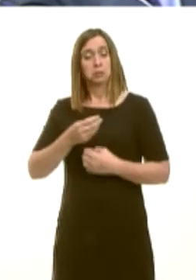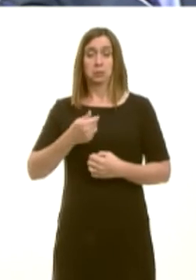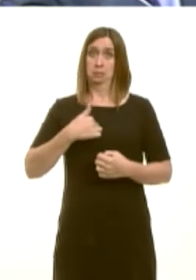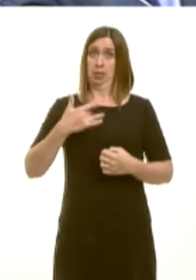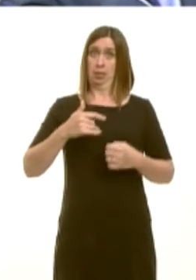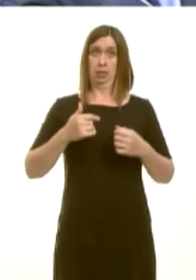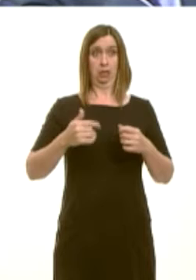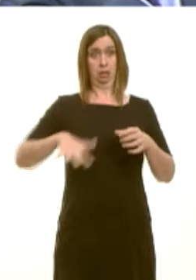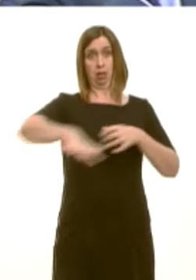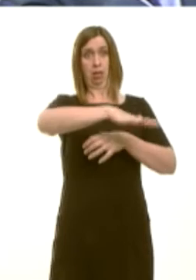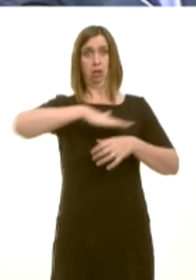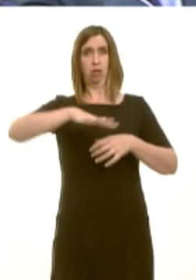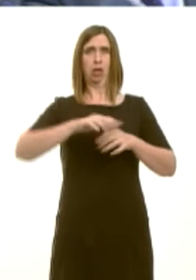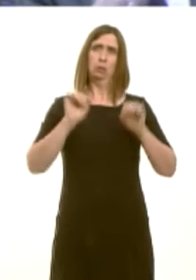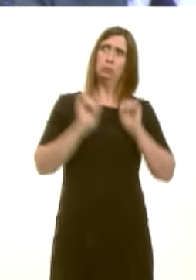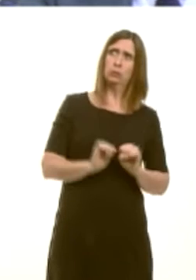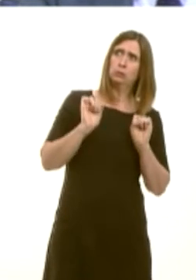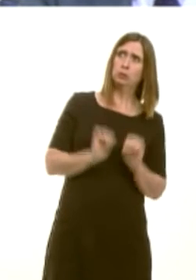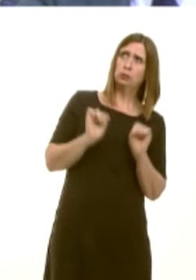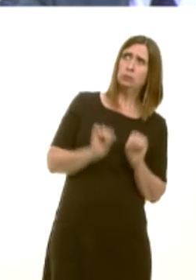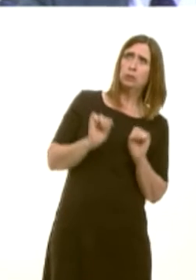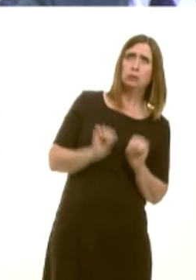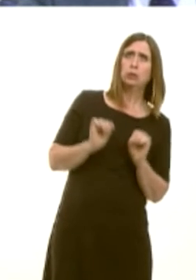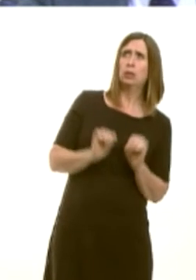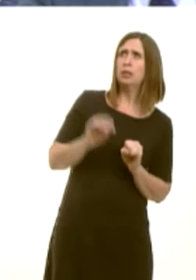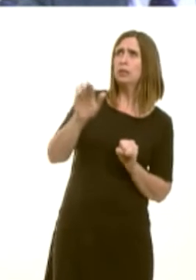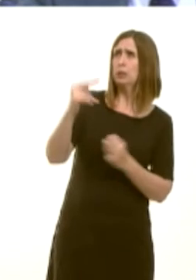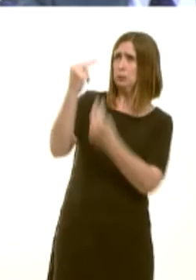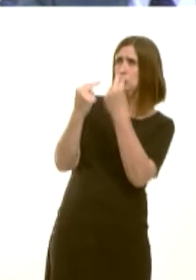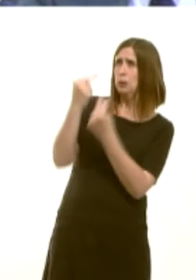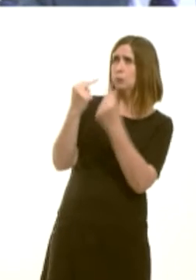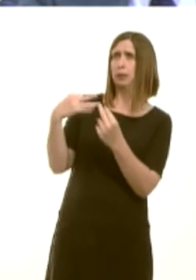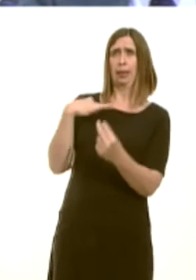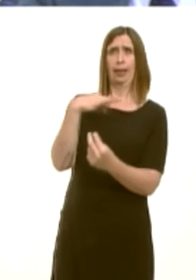waiting 20 weeks and longer for clinical assessments from the child and adolescent mental health